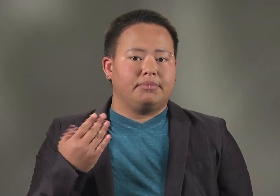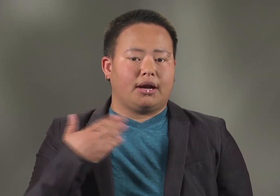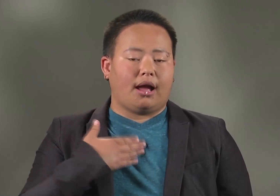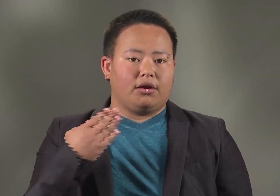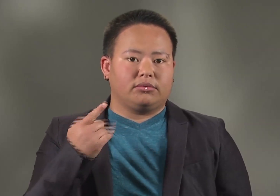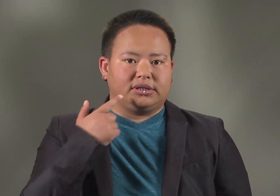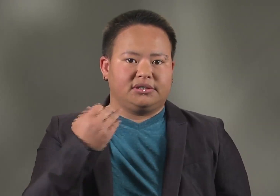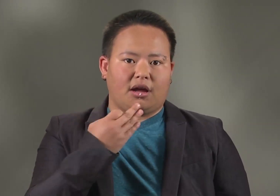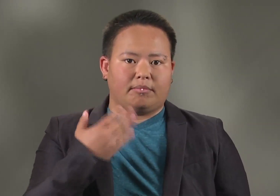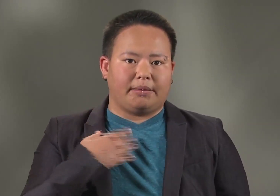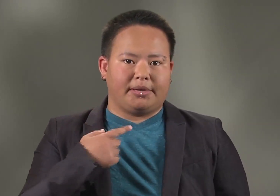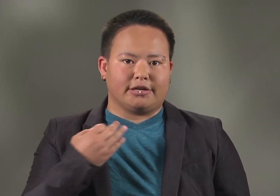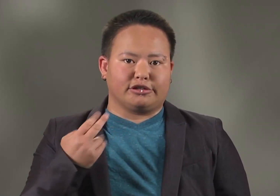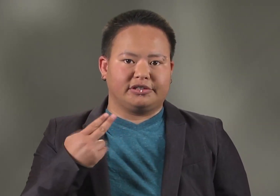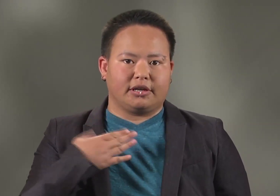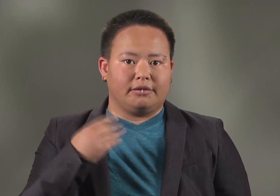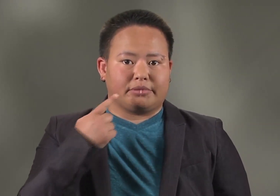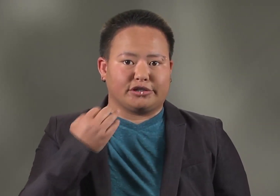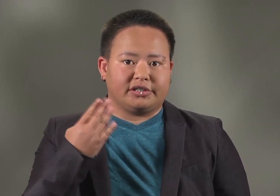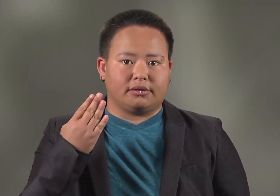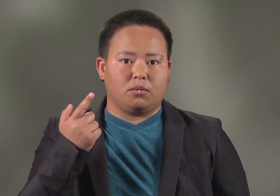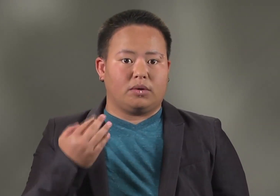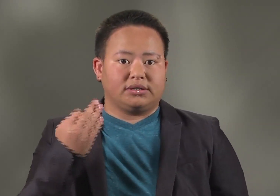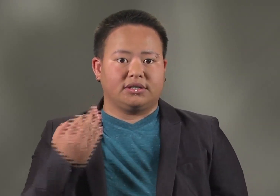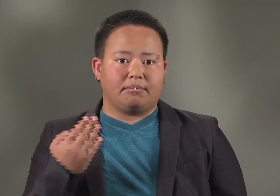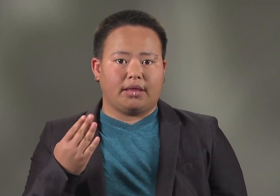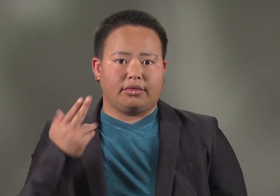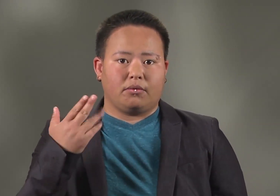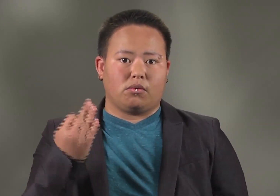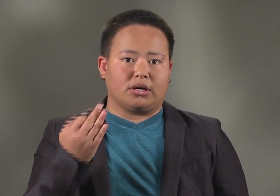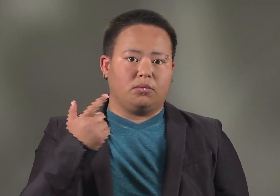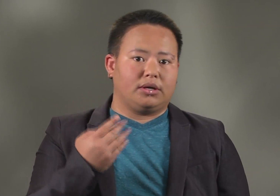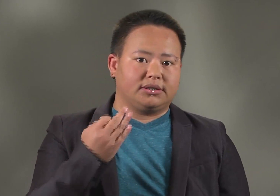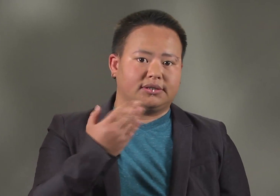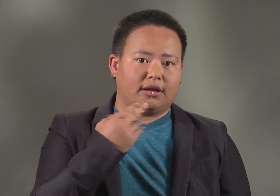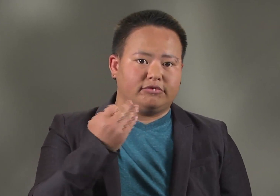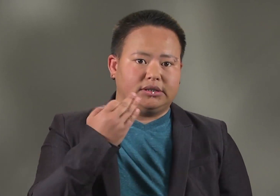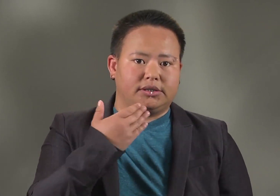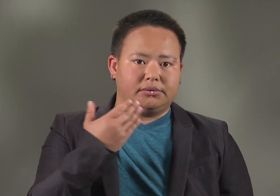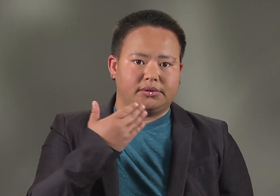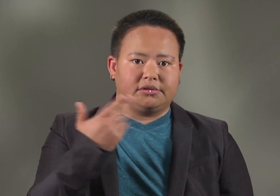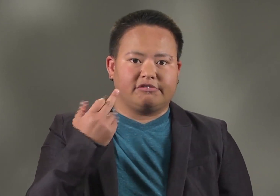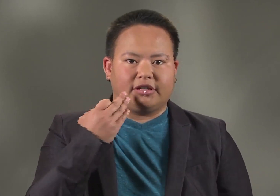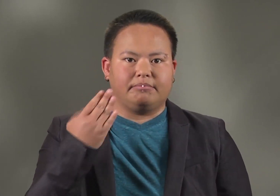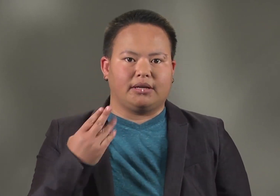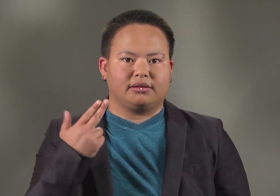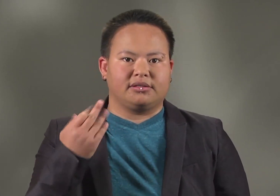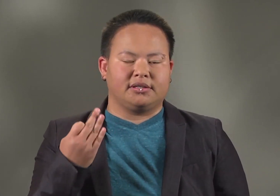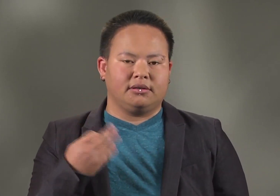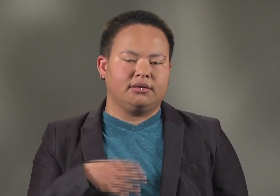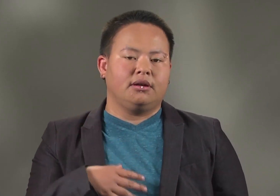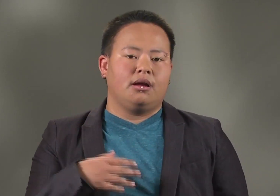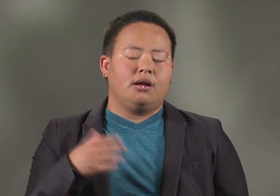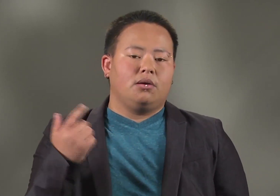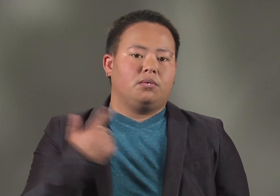but I only saw my peers in person once a month or once every two to three months.